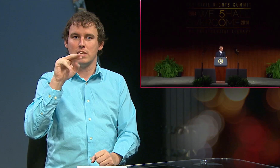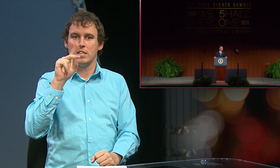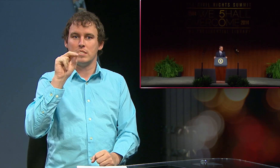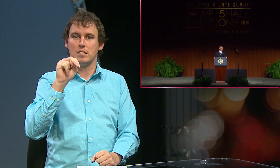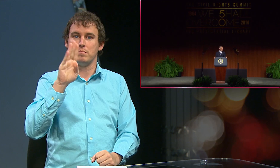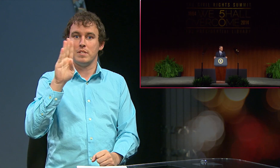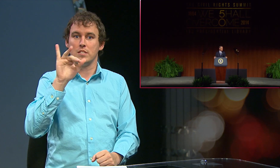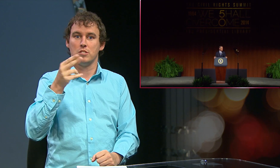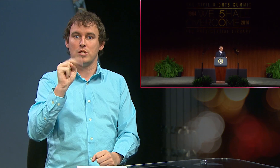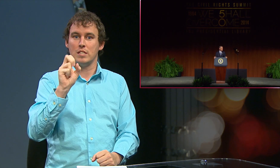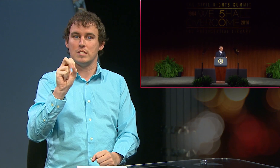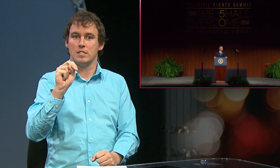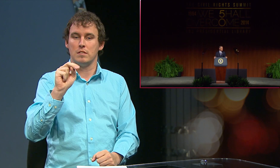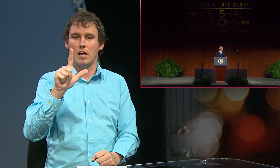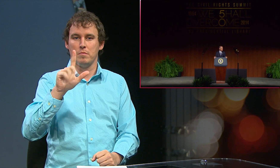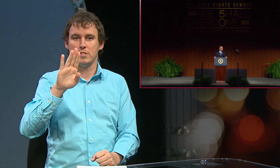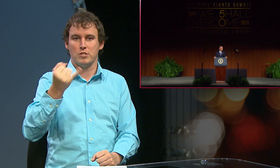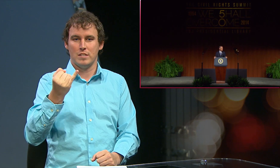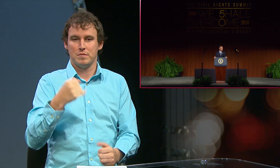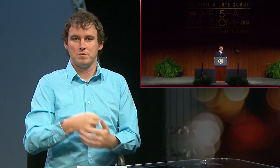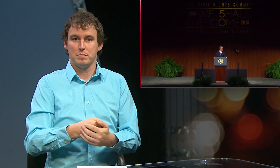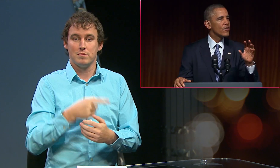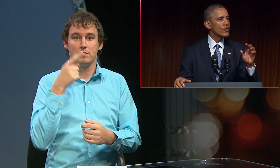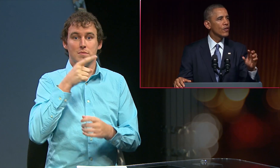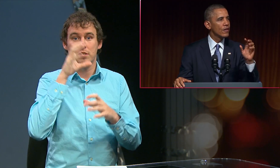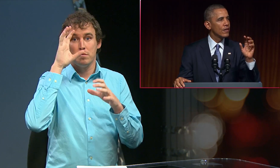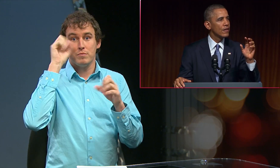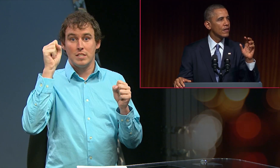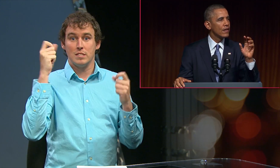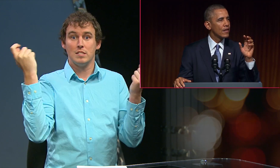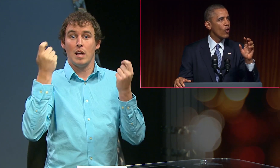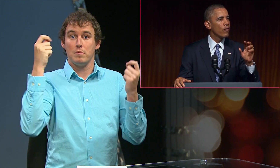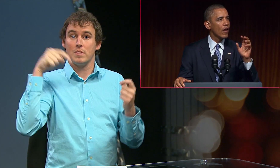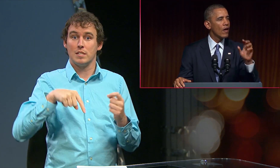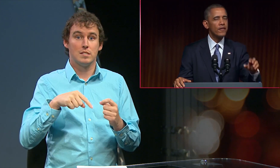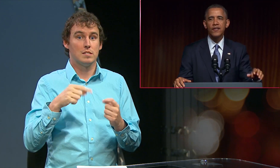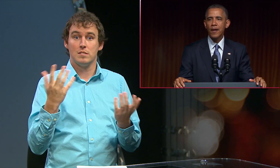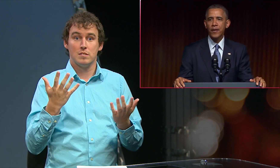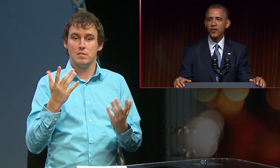WAS PASSED BY PRESIDENT LYNDON B. JOHNSON. PRESIDENT OBAMA CELEBRATED THE ANNIVERSARY